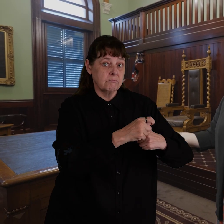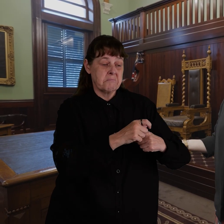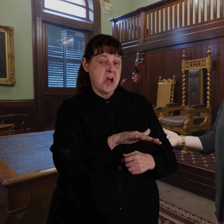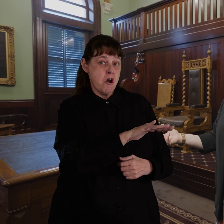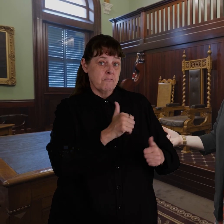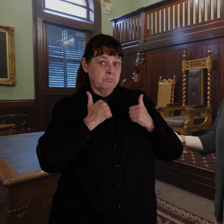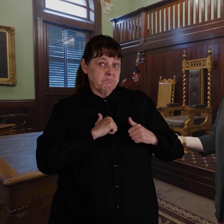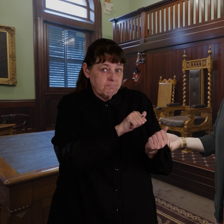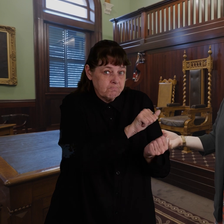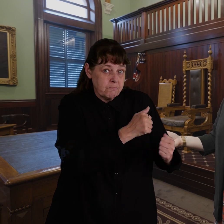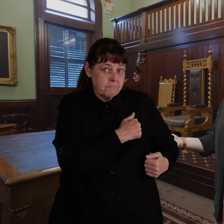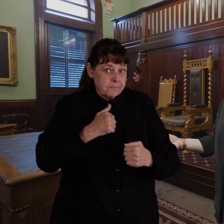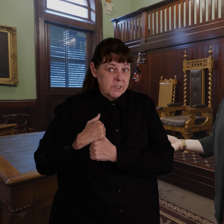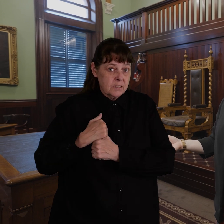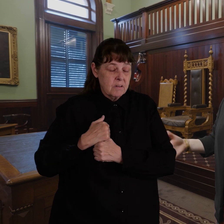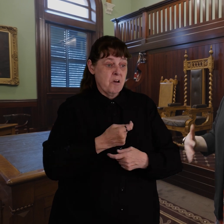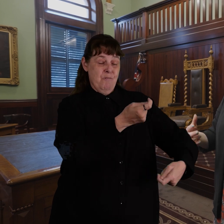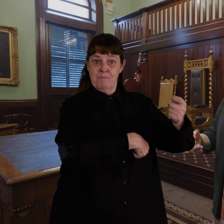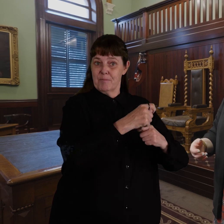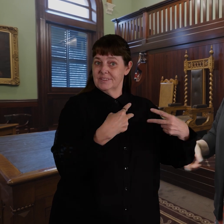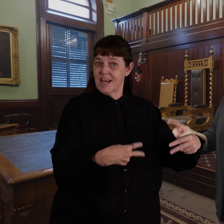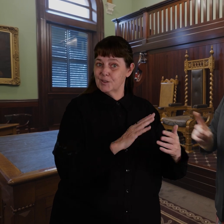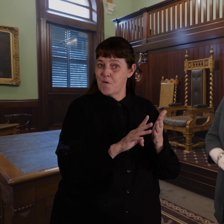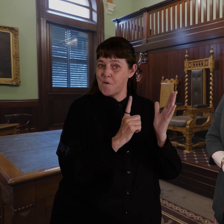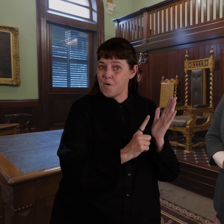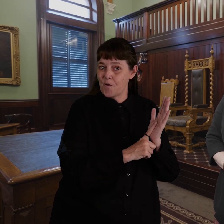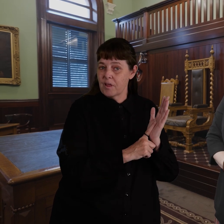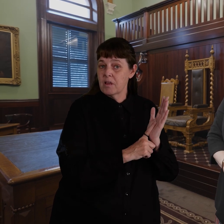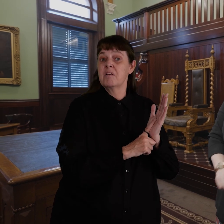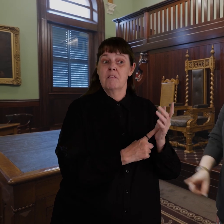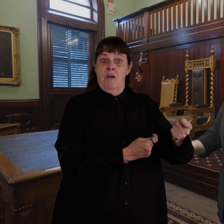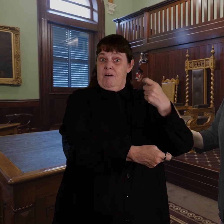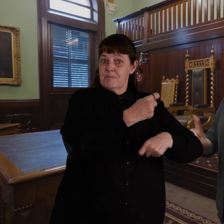part of the parliamentary precinct for a while, but then it became a military recruitment venue,